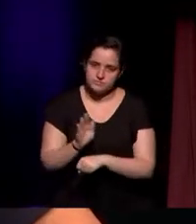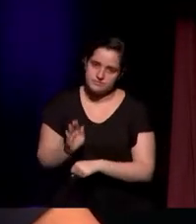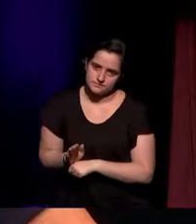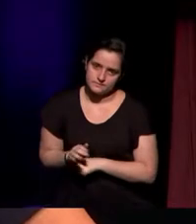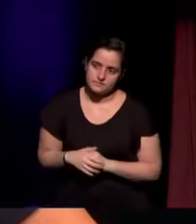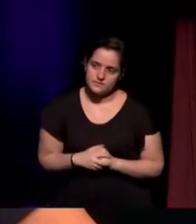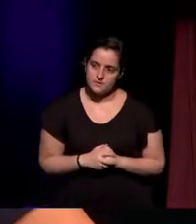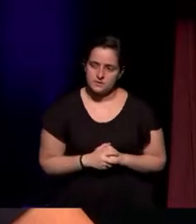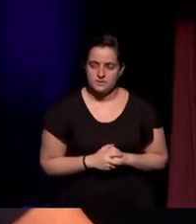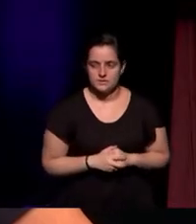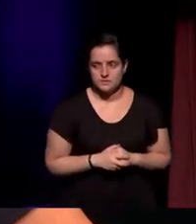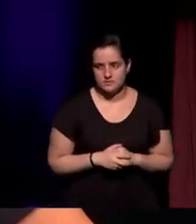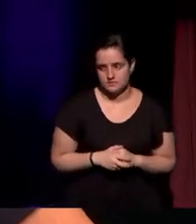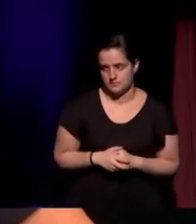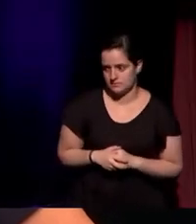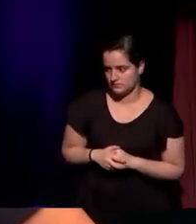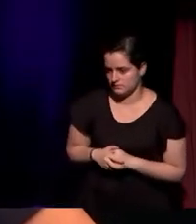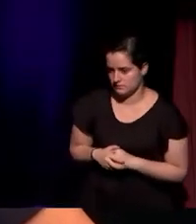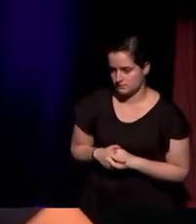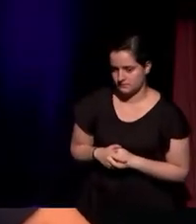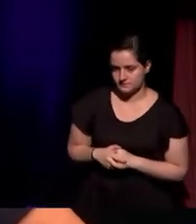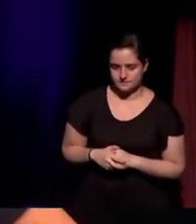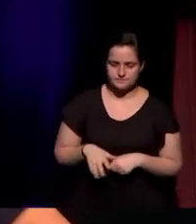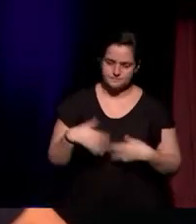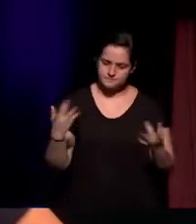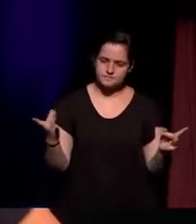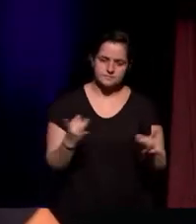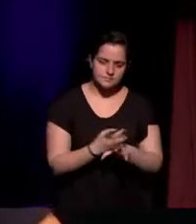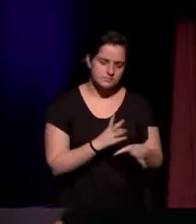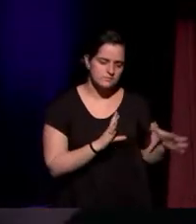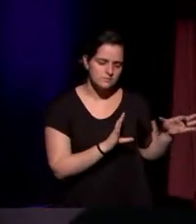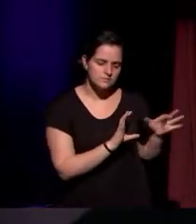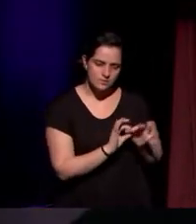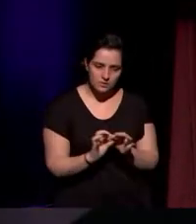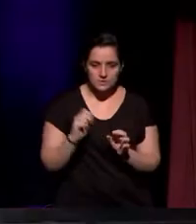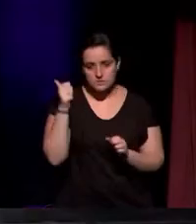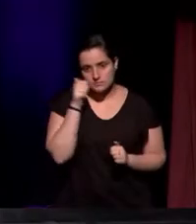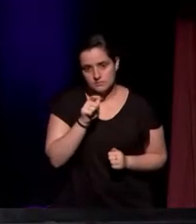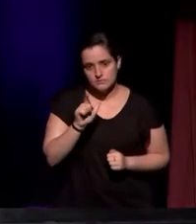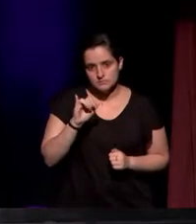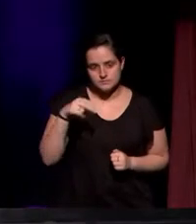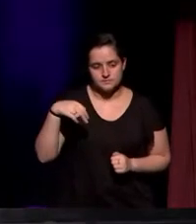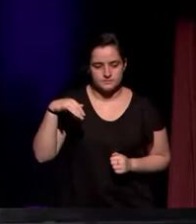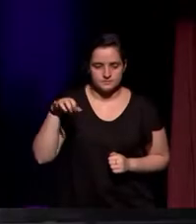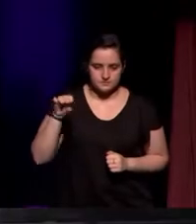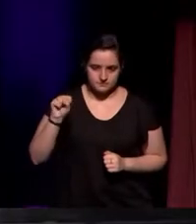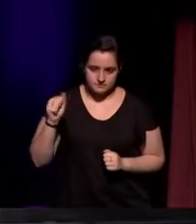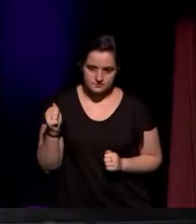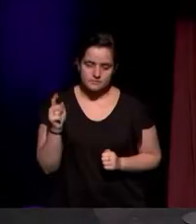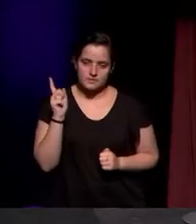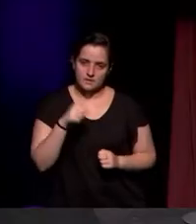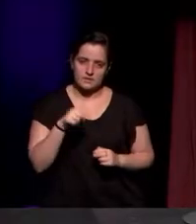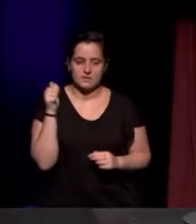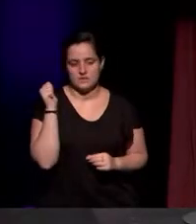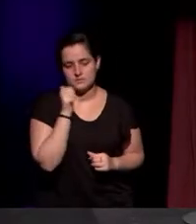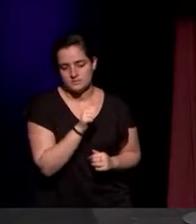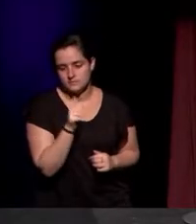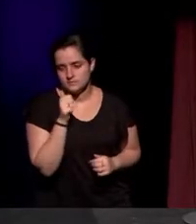Then the Lebanese Women's Union, who are women of the left,